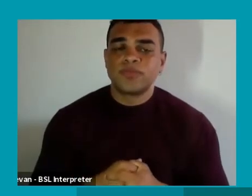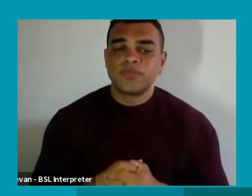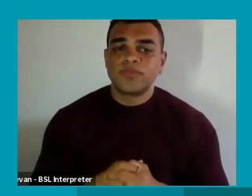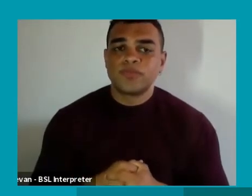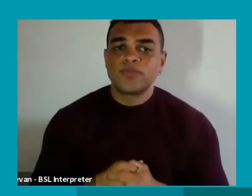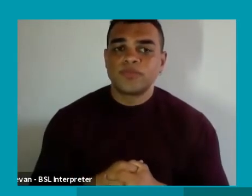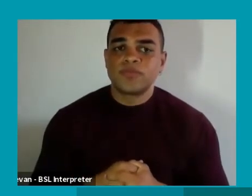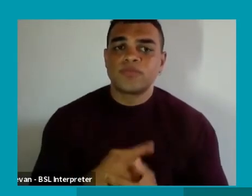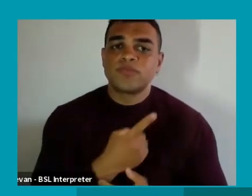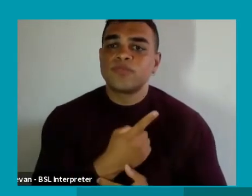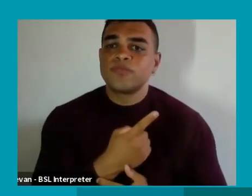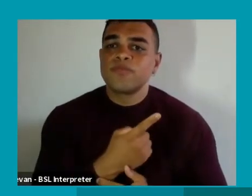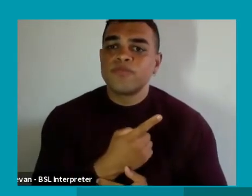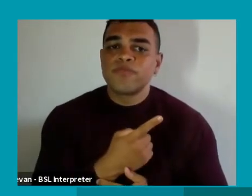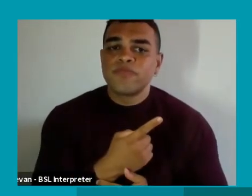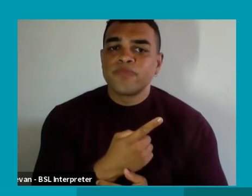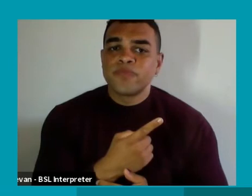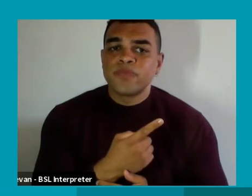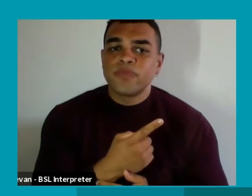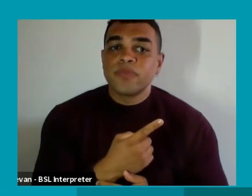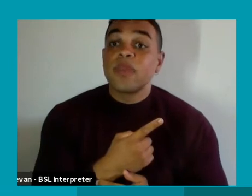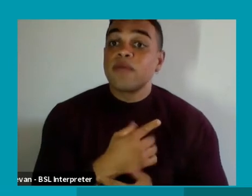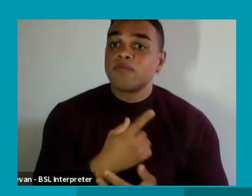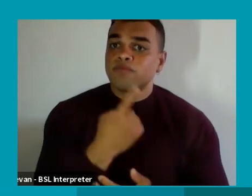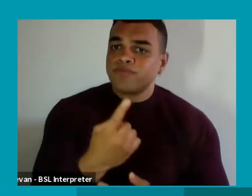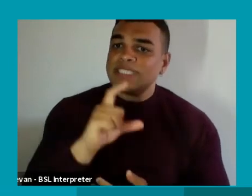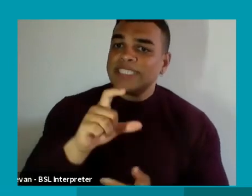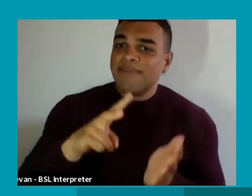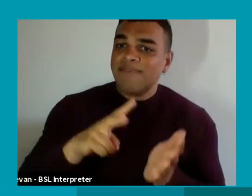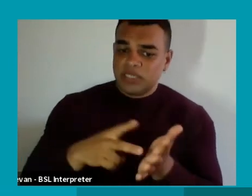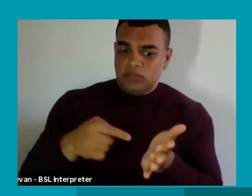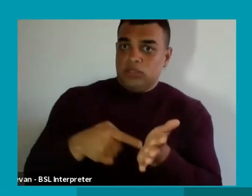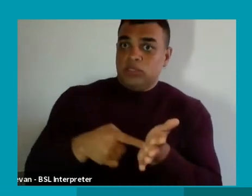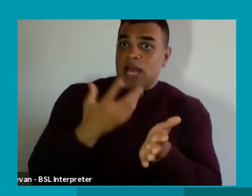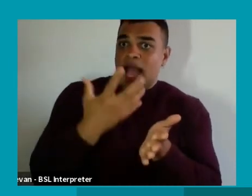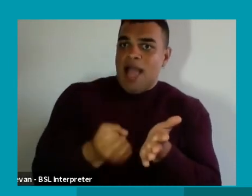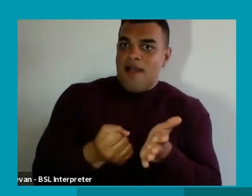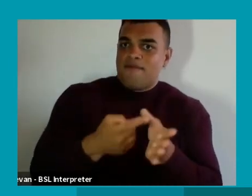CV to the role or are you going to get shortlisted? So the key here